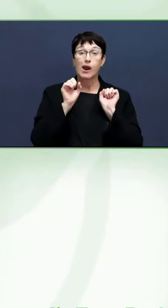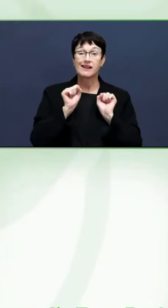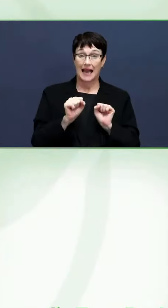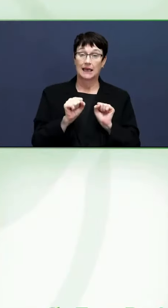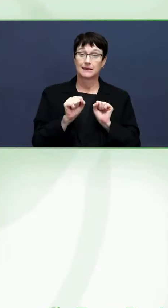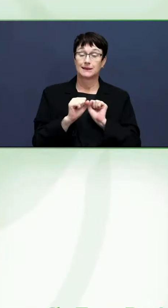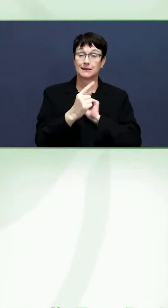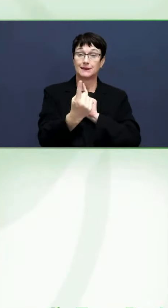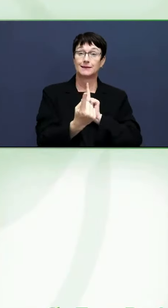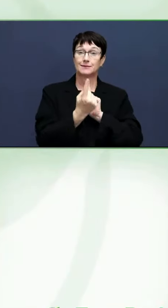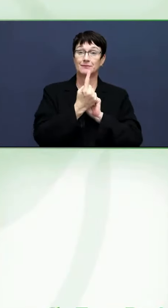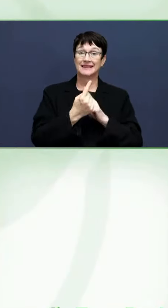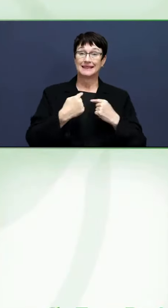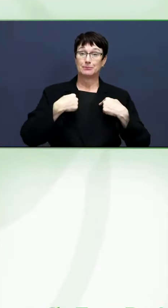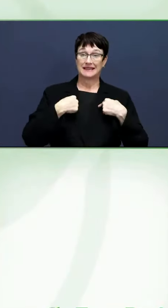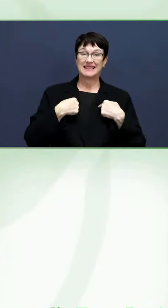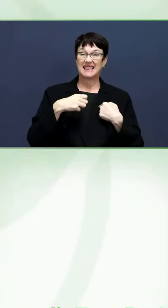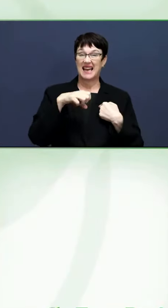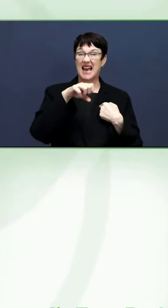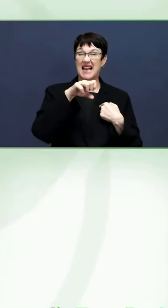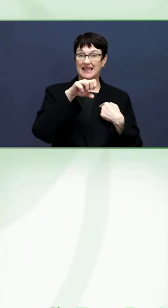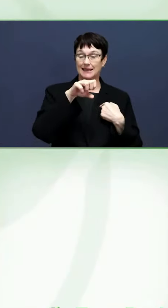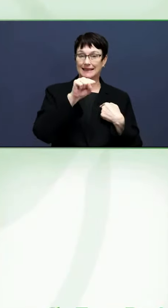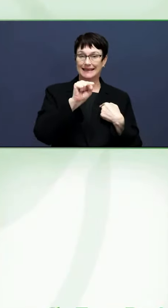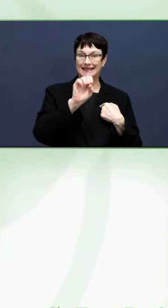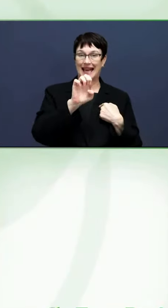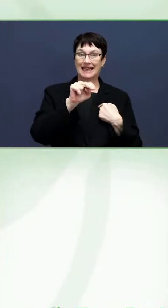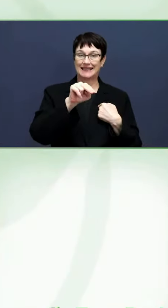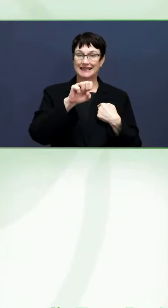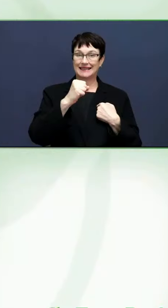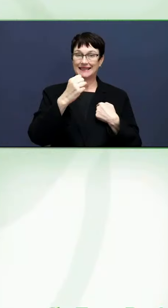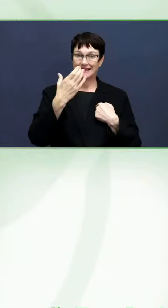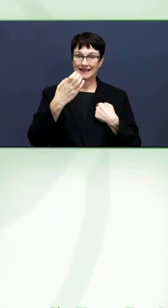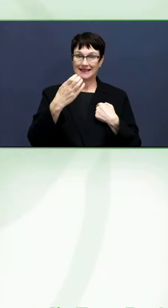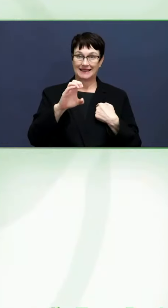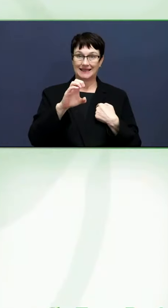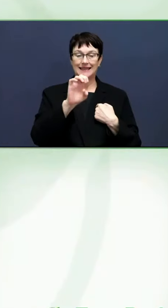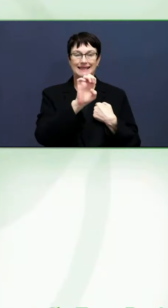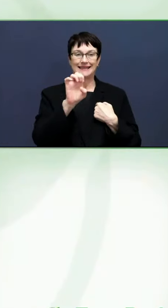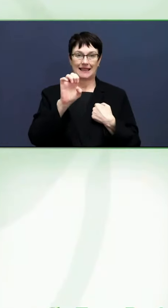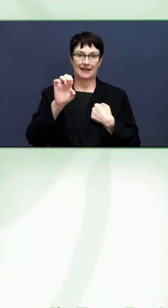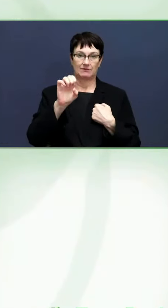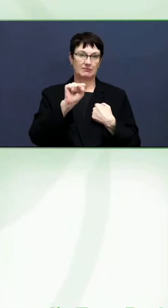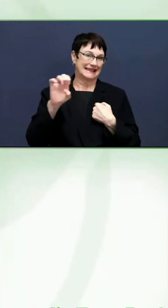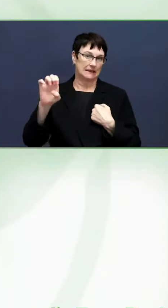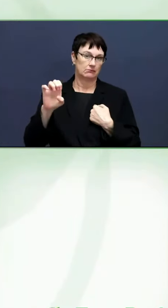Before I had over to the young voices, have one question to the three of you, they really